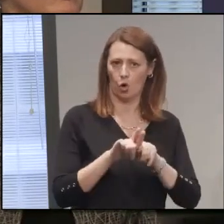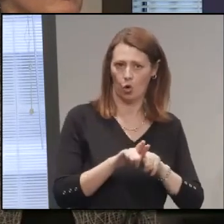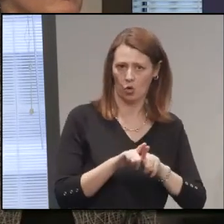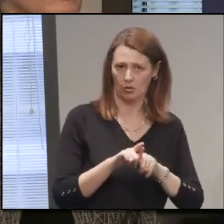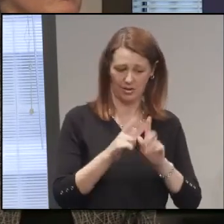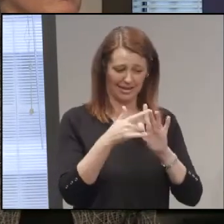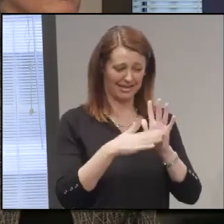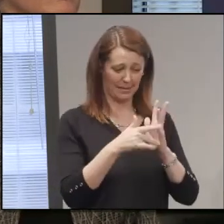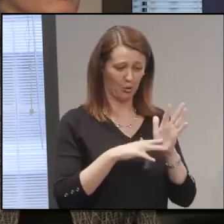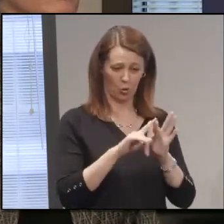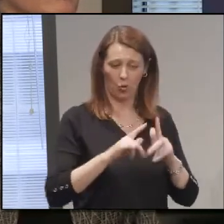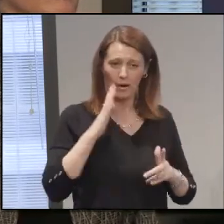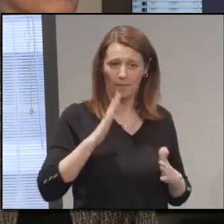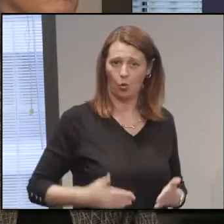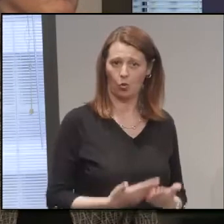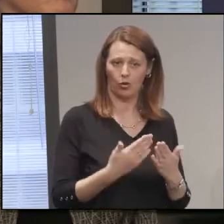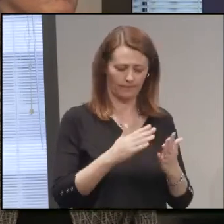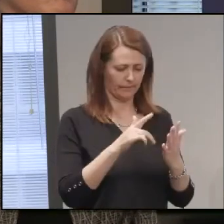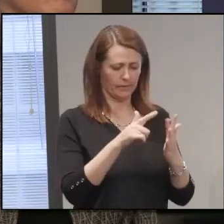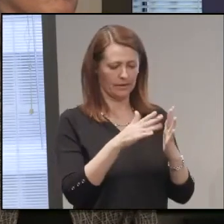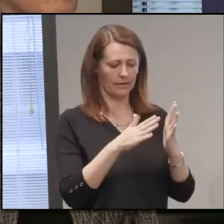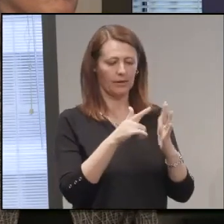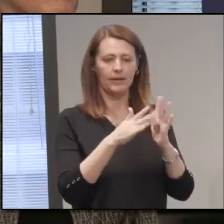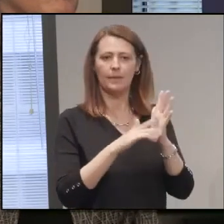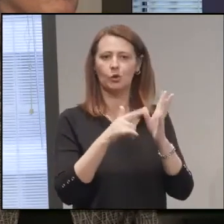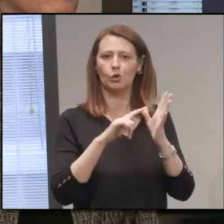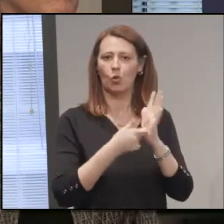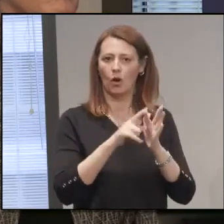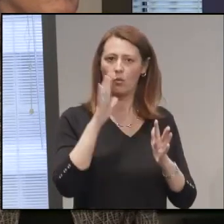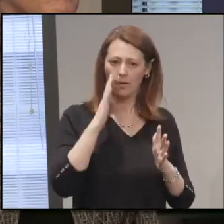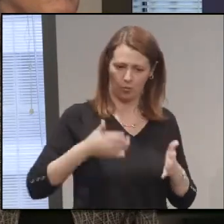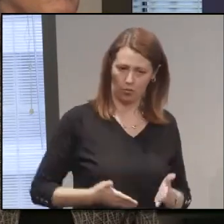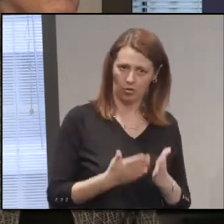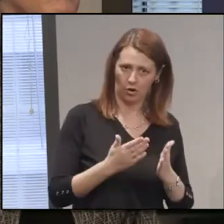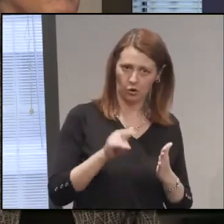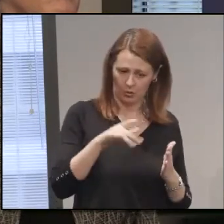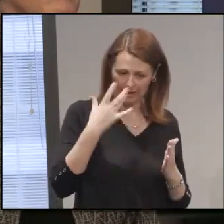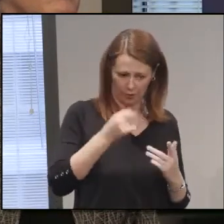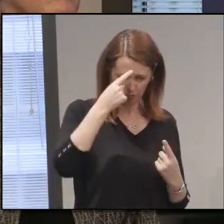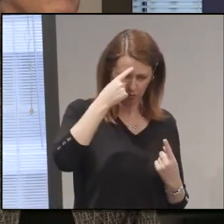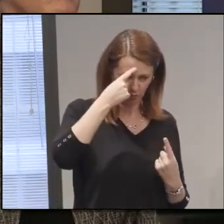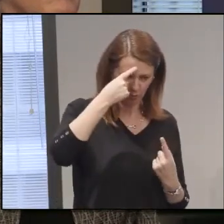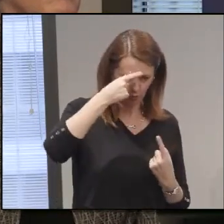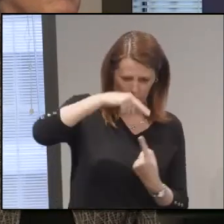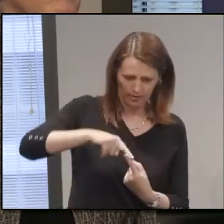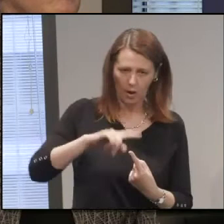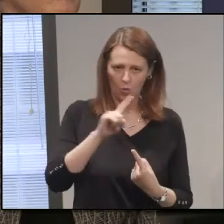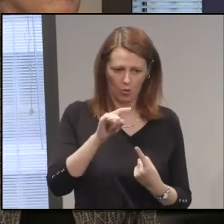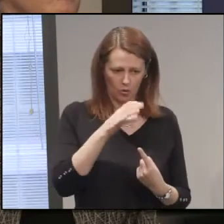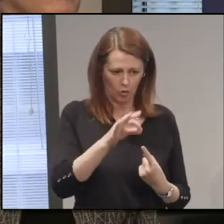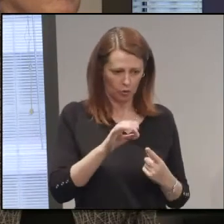birth. It has to be exposed to things early on to know what not to react to. There's this